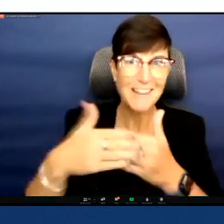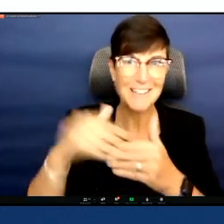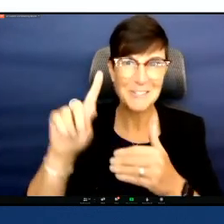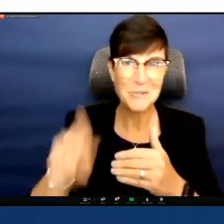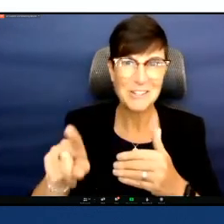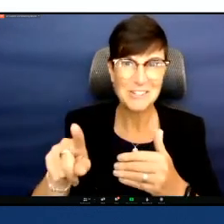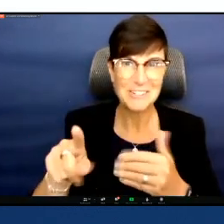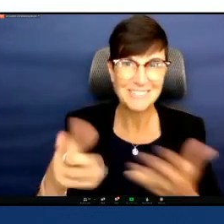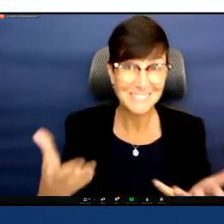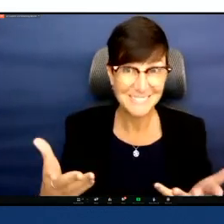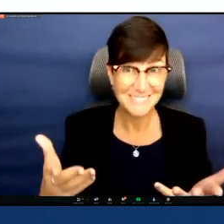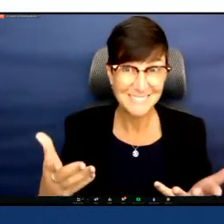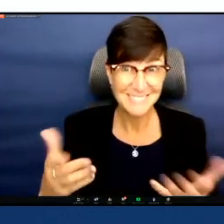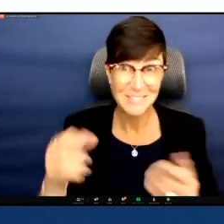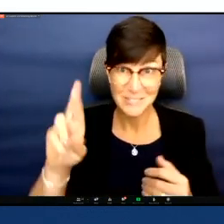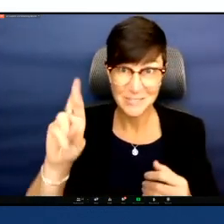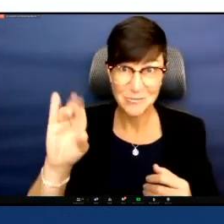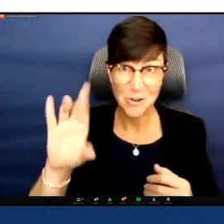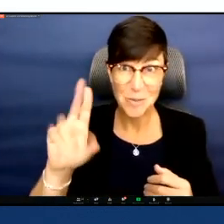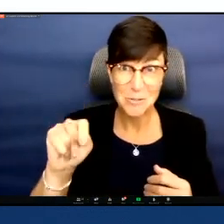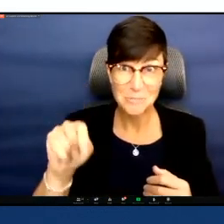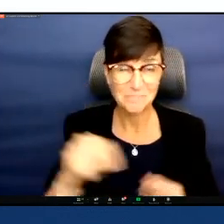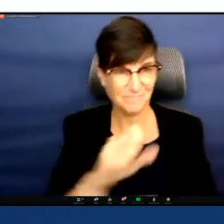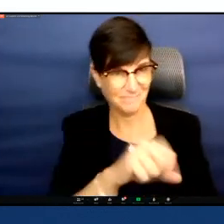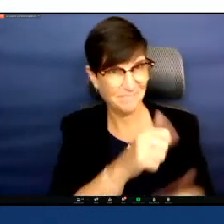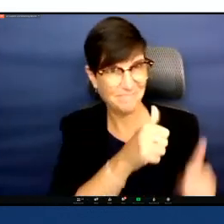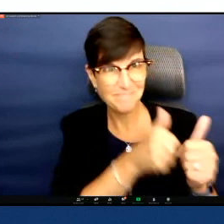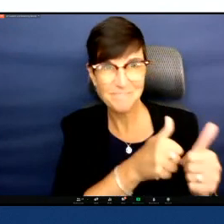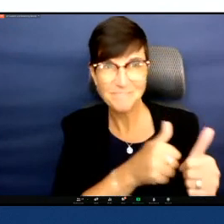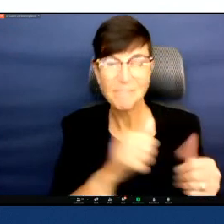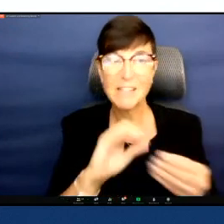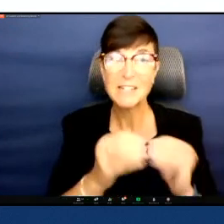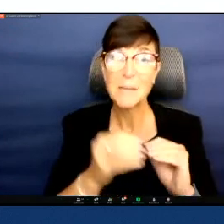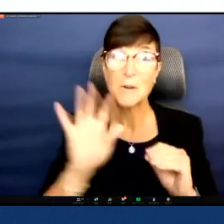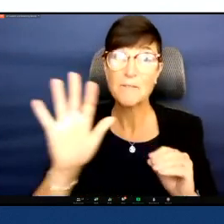Right, so for polling question number five, which functional area has the largest operating